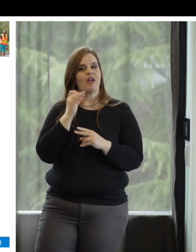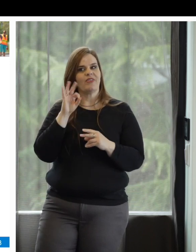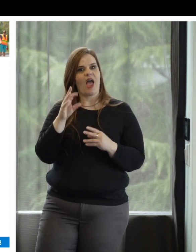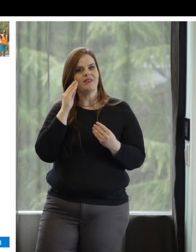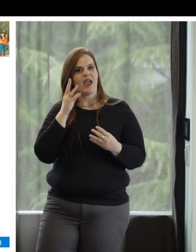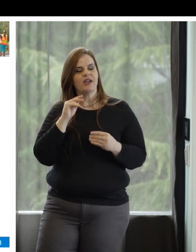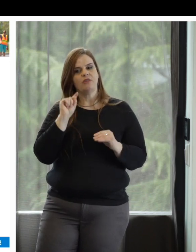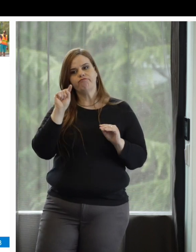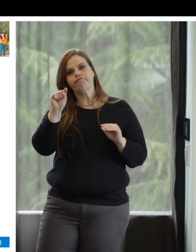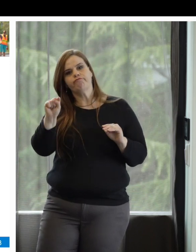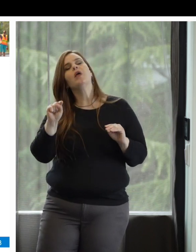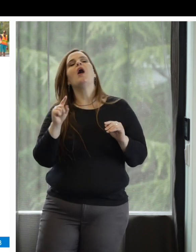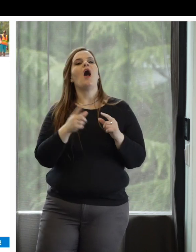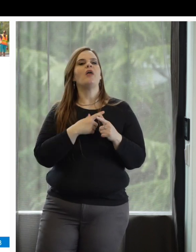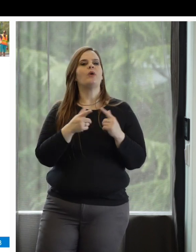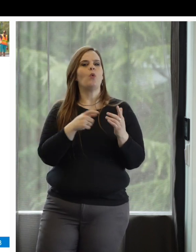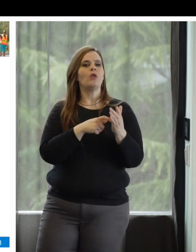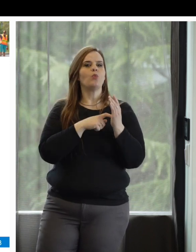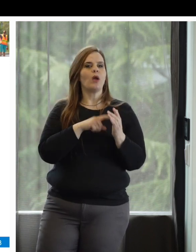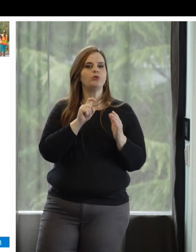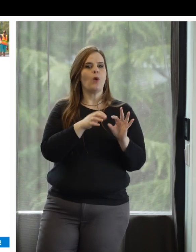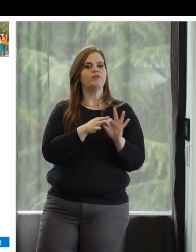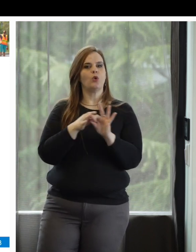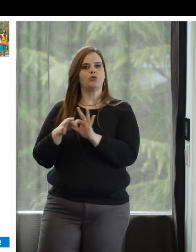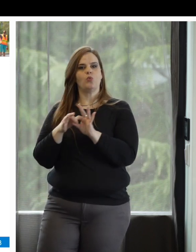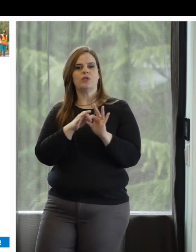do you need to associate with that data. A good